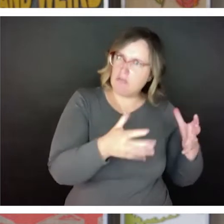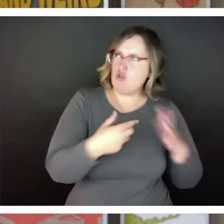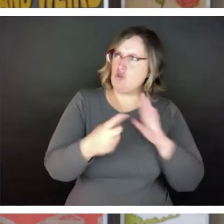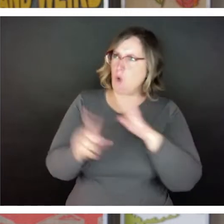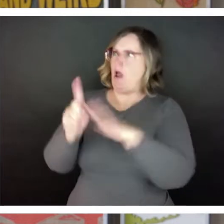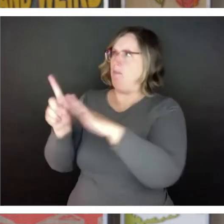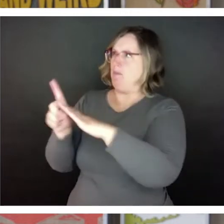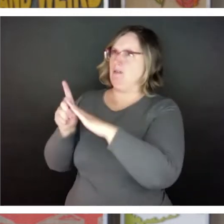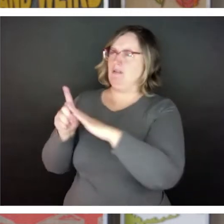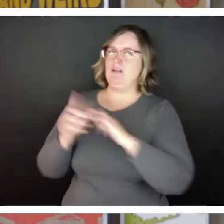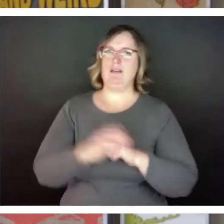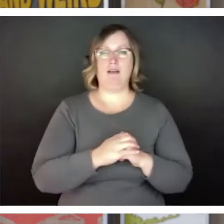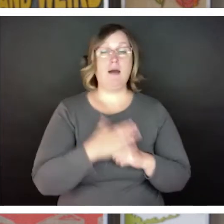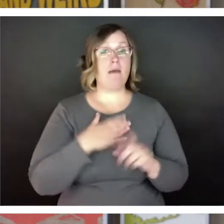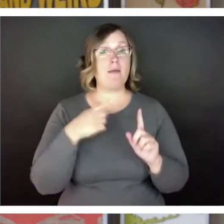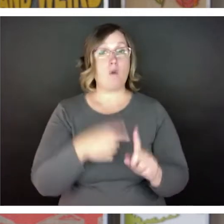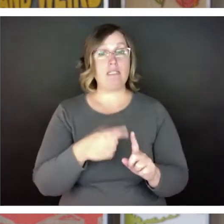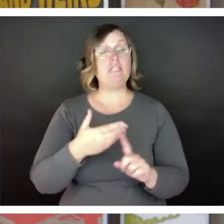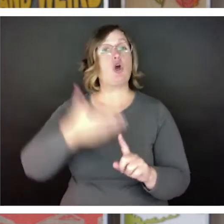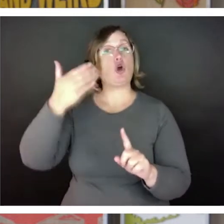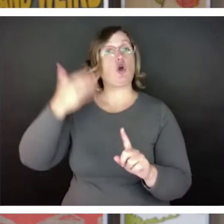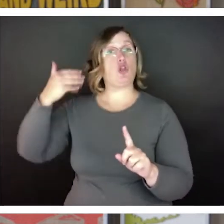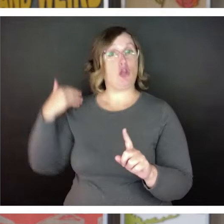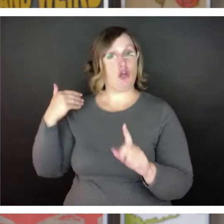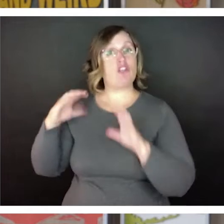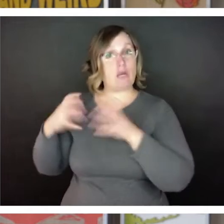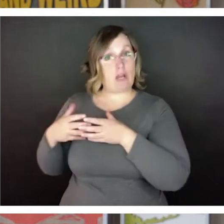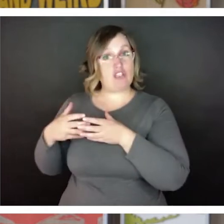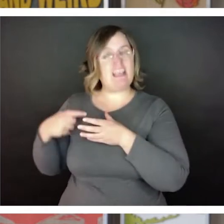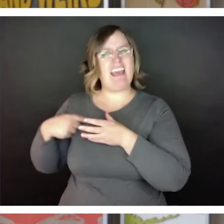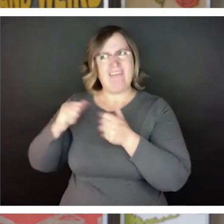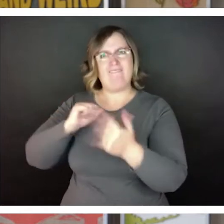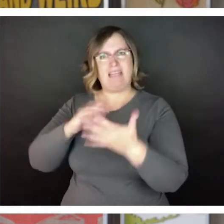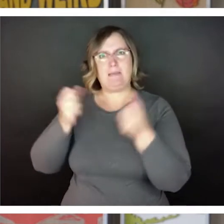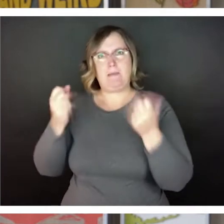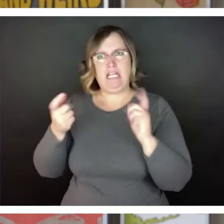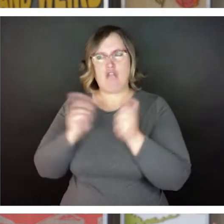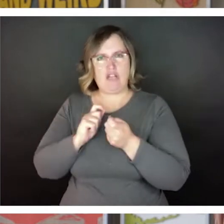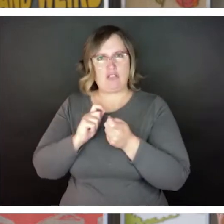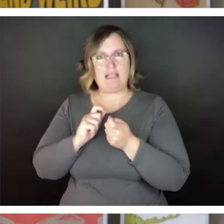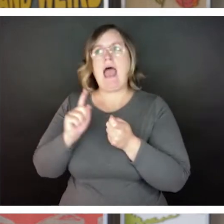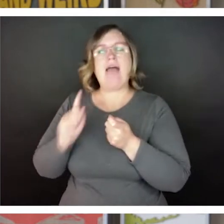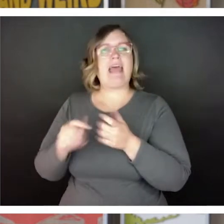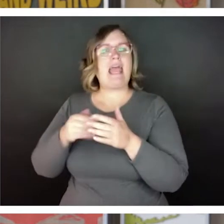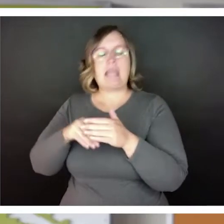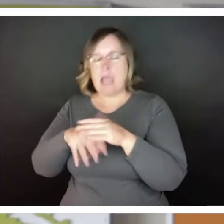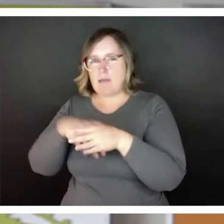My point is that earlier generations faced massive changes. In many cases, they emerged stronger.